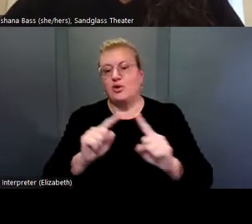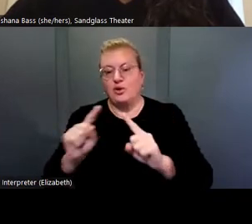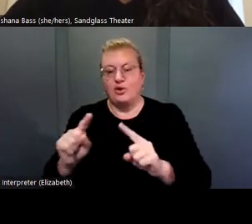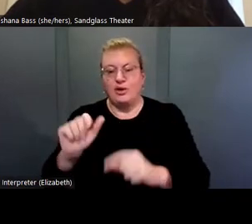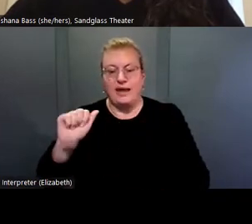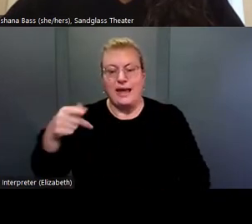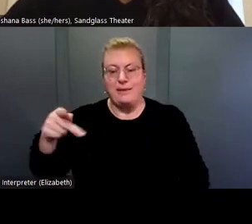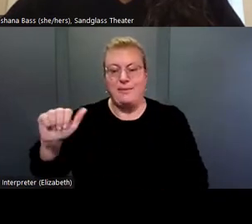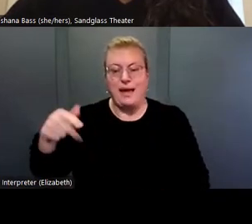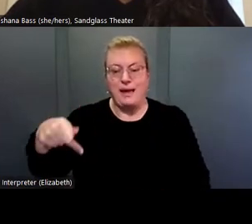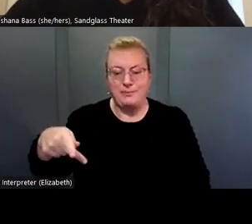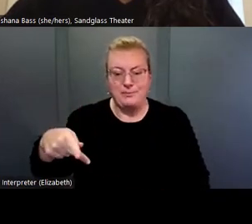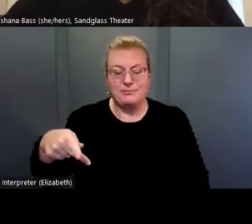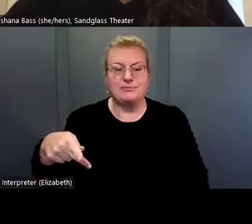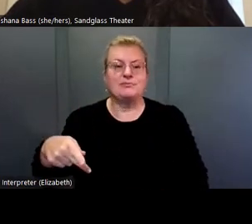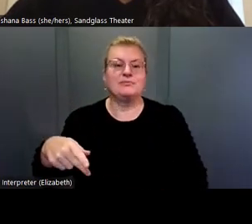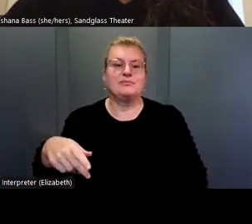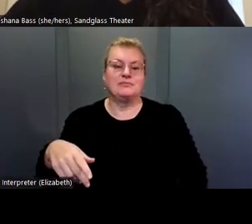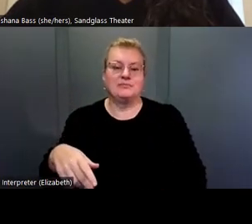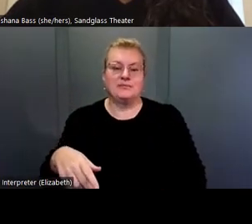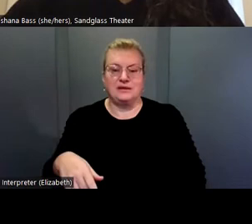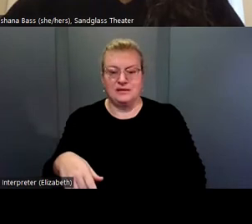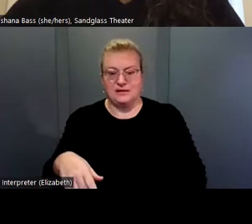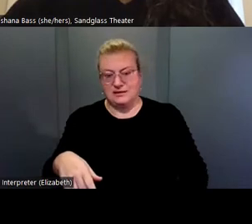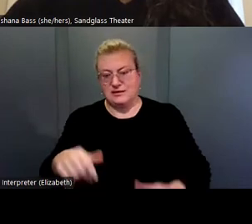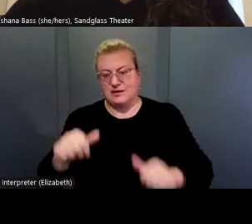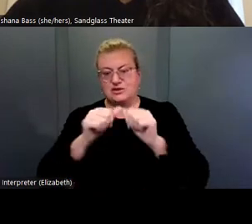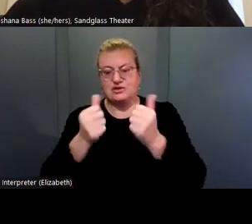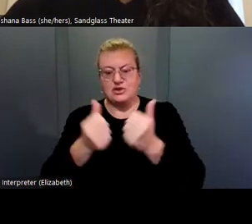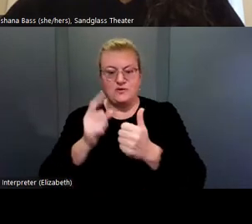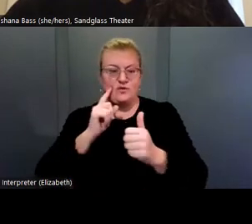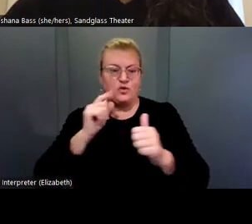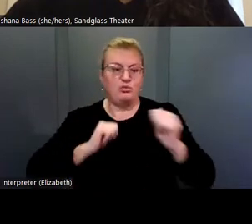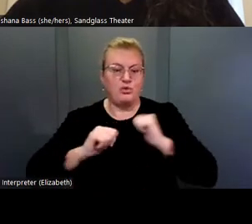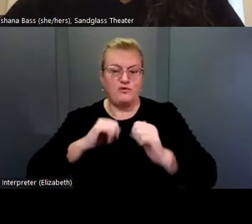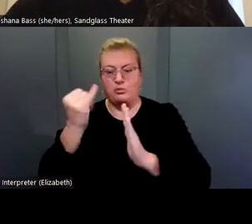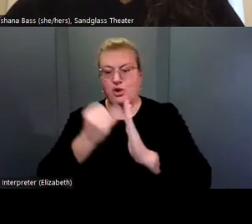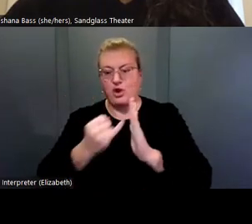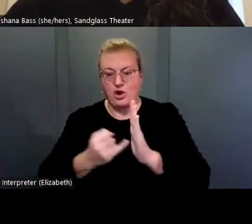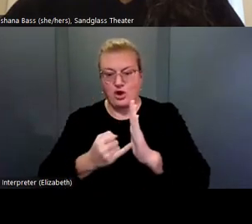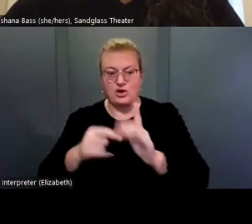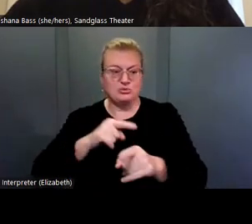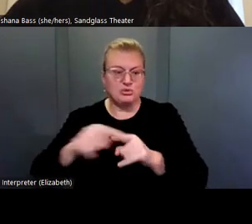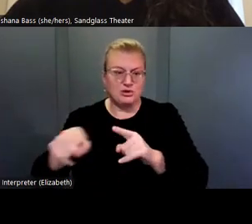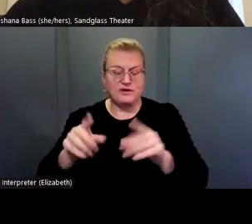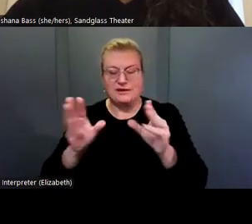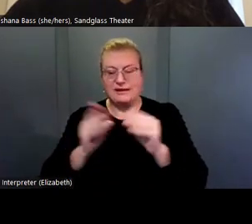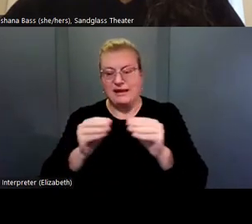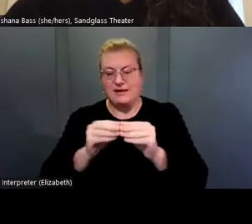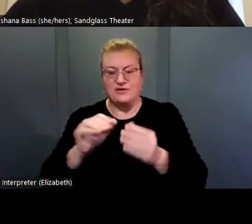Association of Performing Arts Professionals Conference in New York, in January every year.